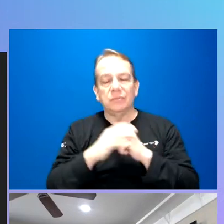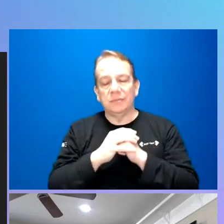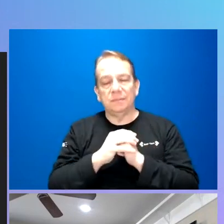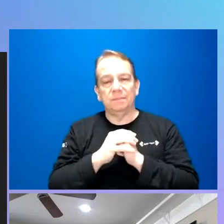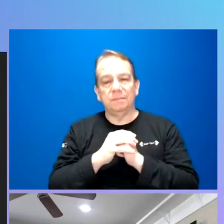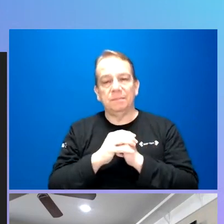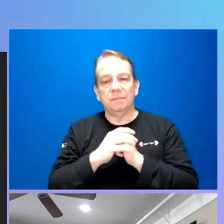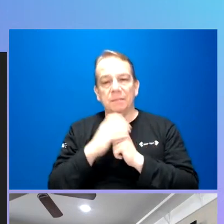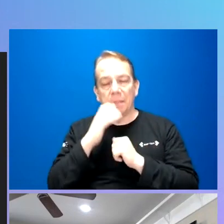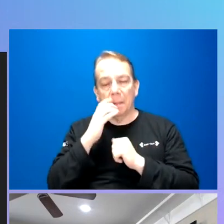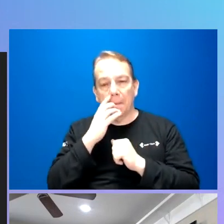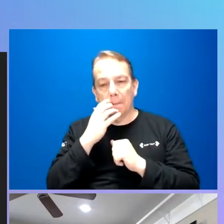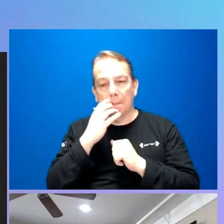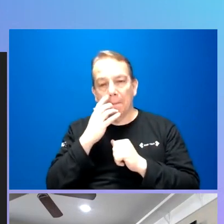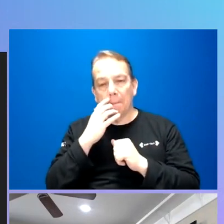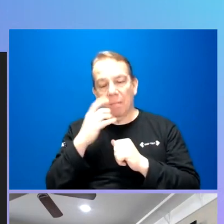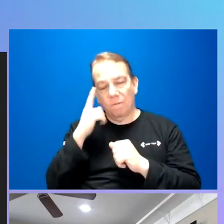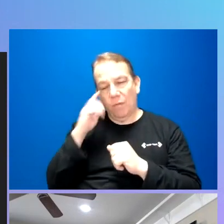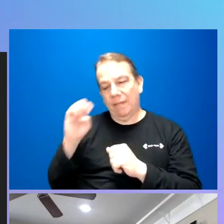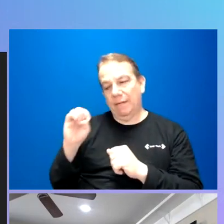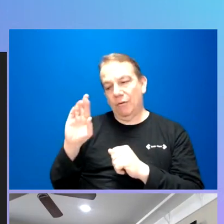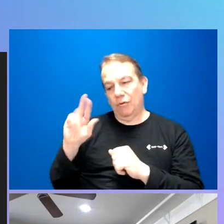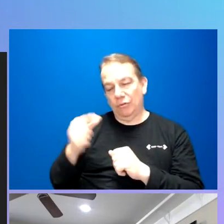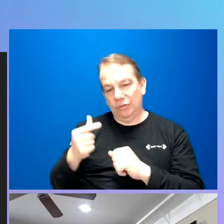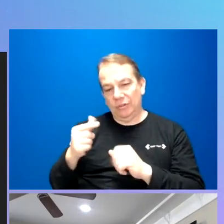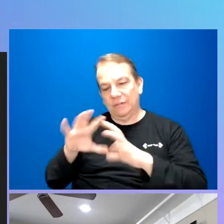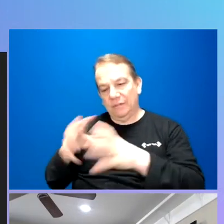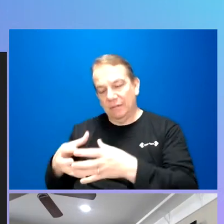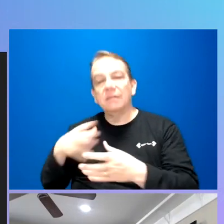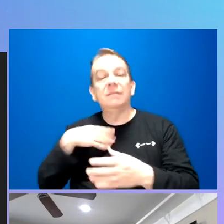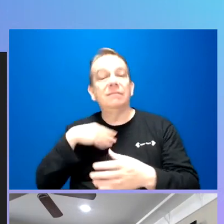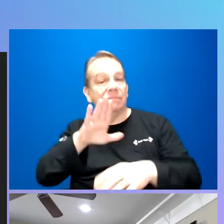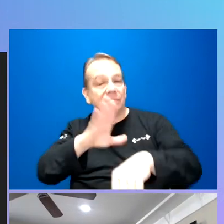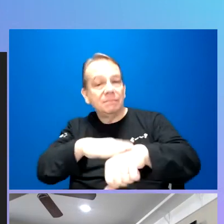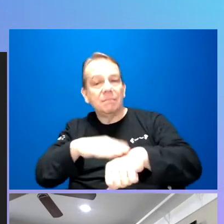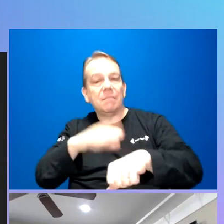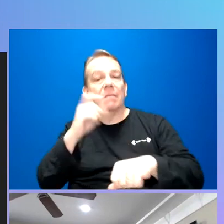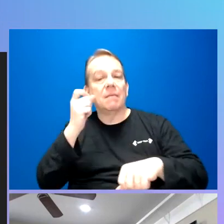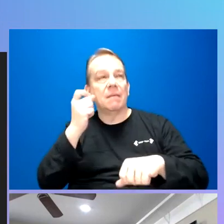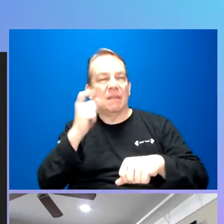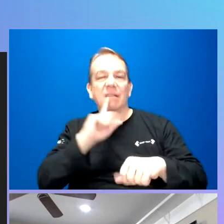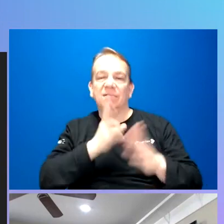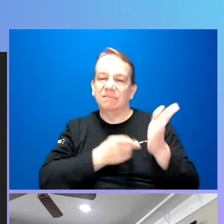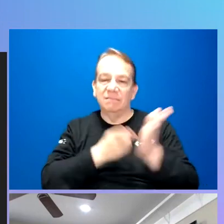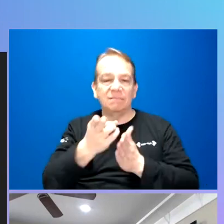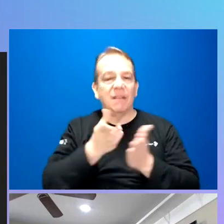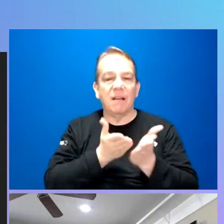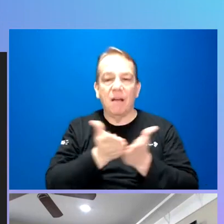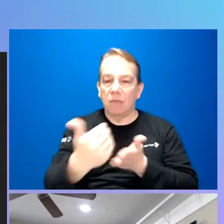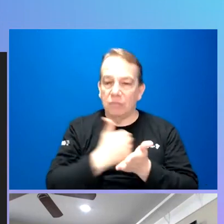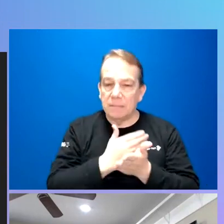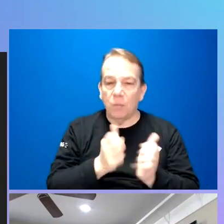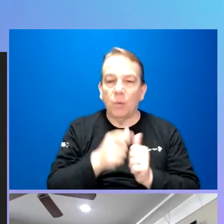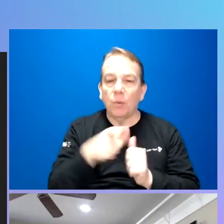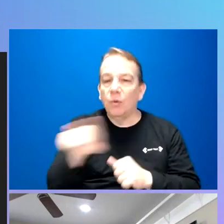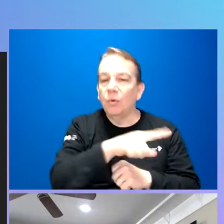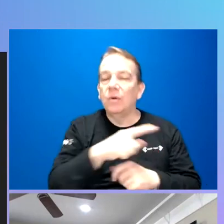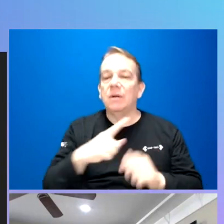that they're working on and guys, I'm just giving you I'm being totally honest here. Uh, every so often I'm having to